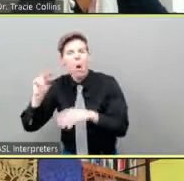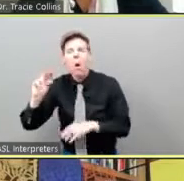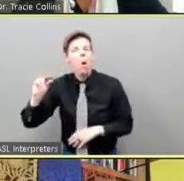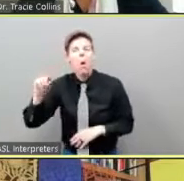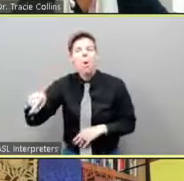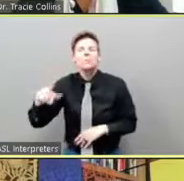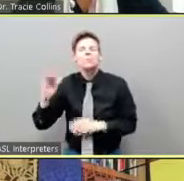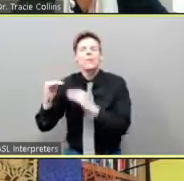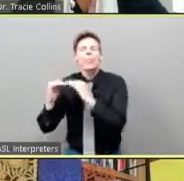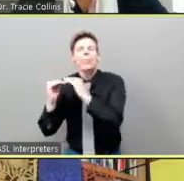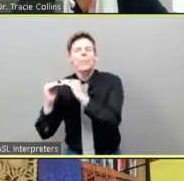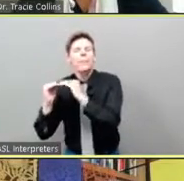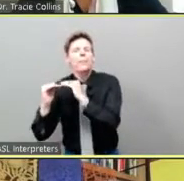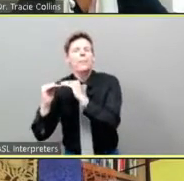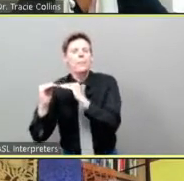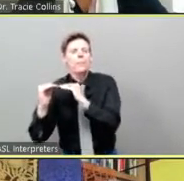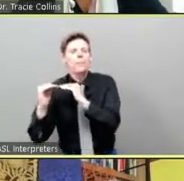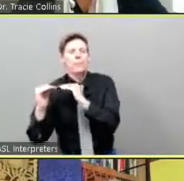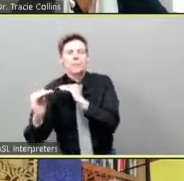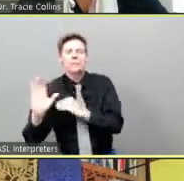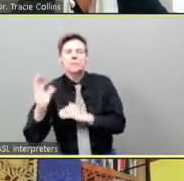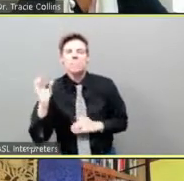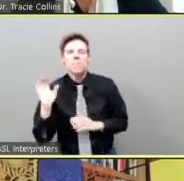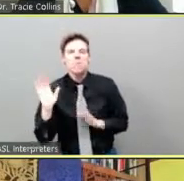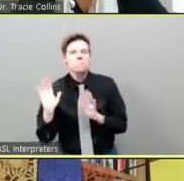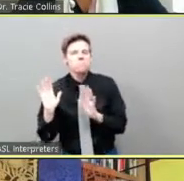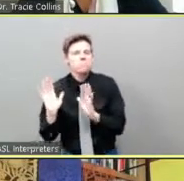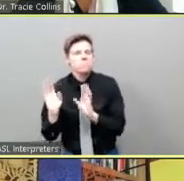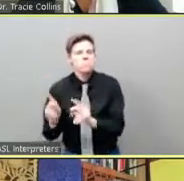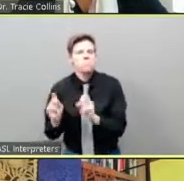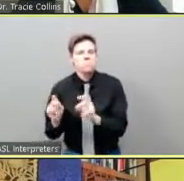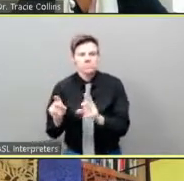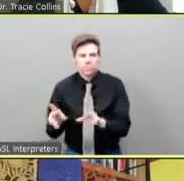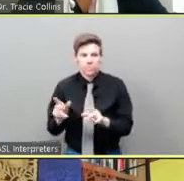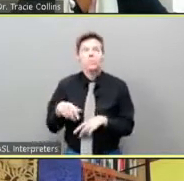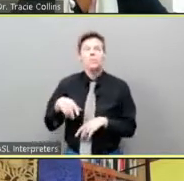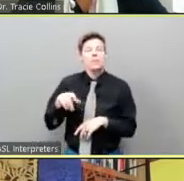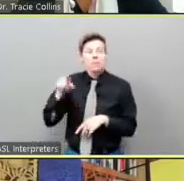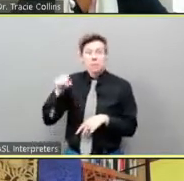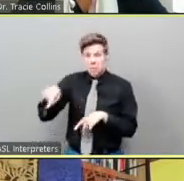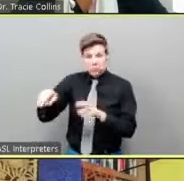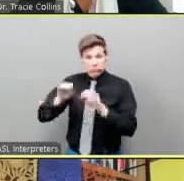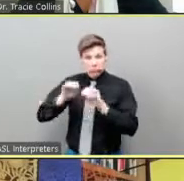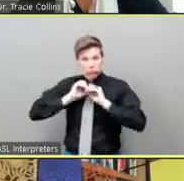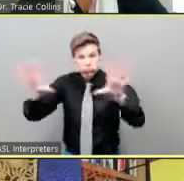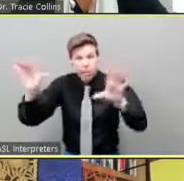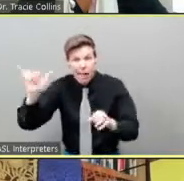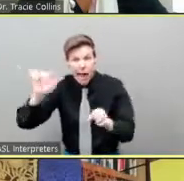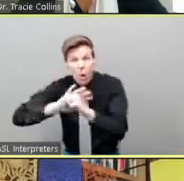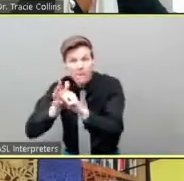us is does this spread more rapidly than other variants? You know that if